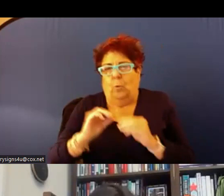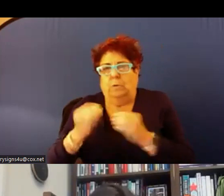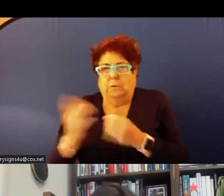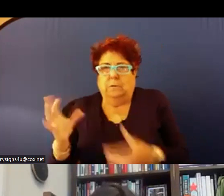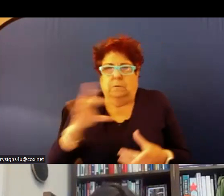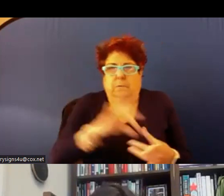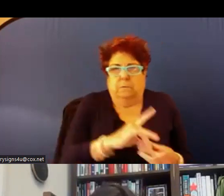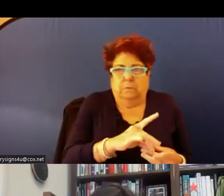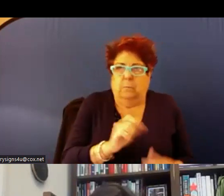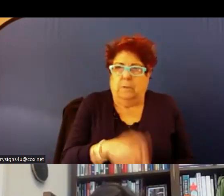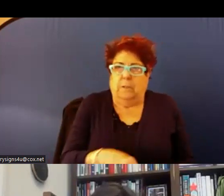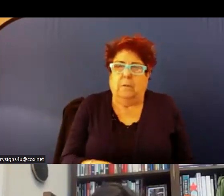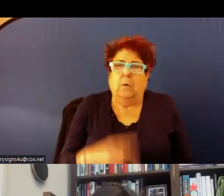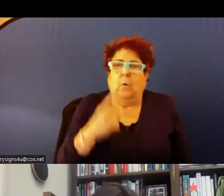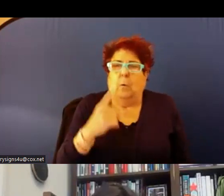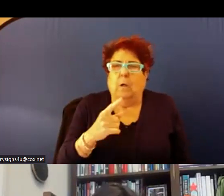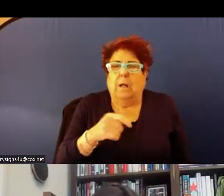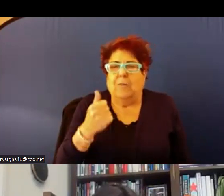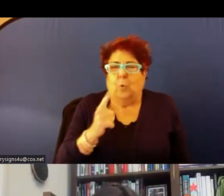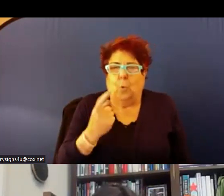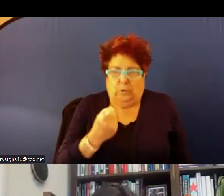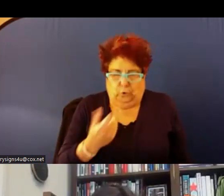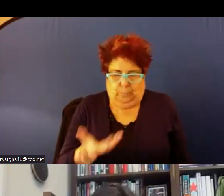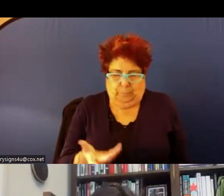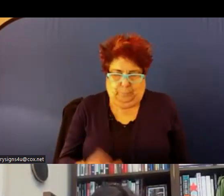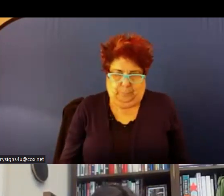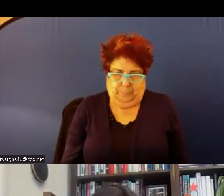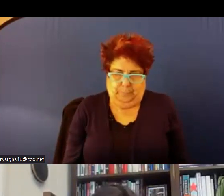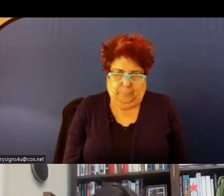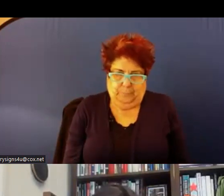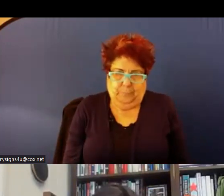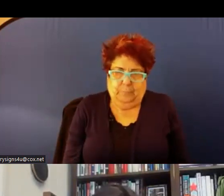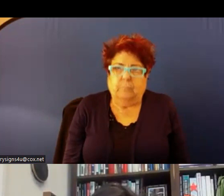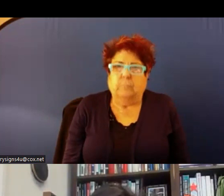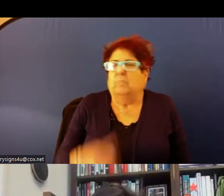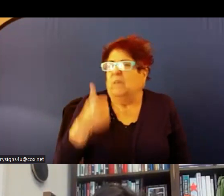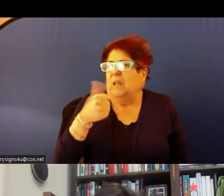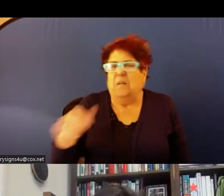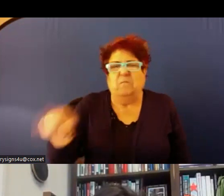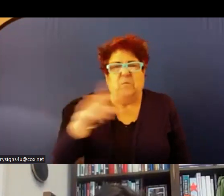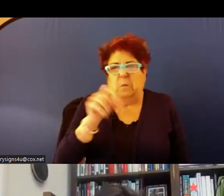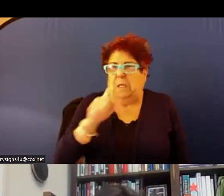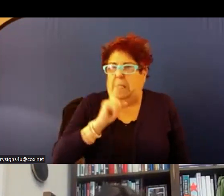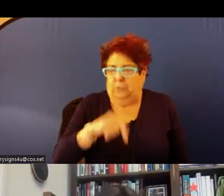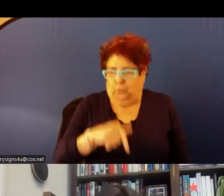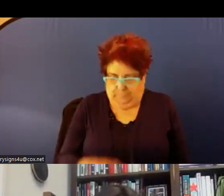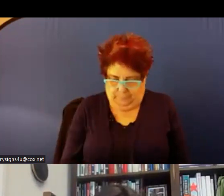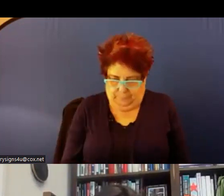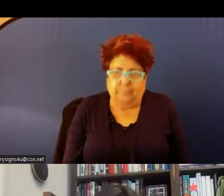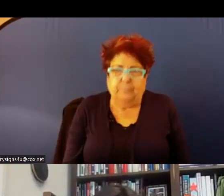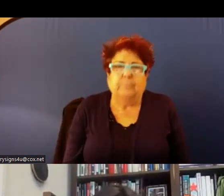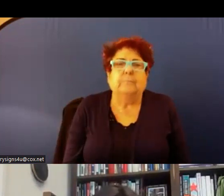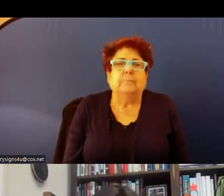will single out â€“ any of you can answer this. (Reads) Are there any challenges when you are